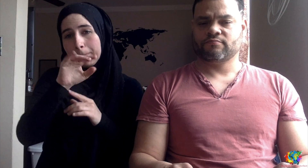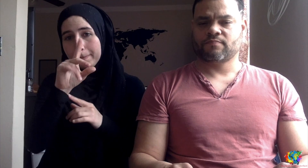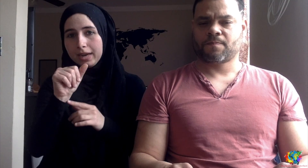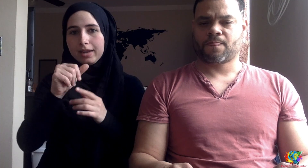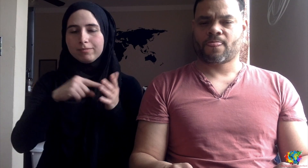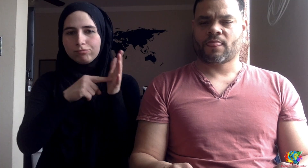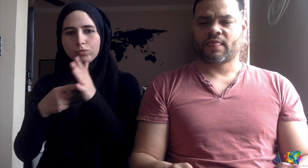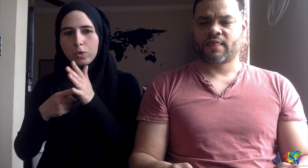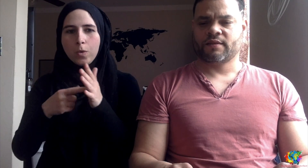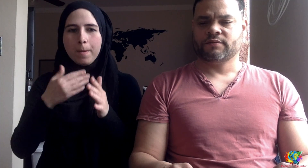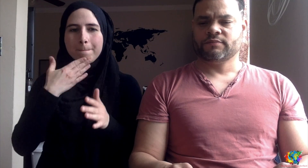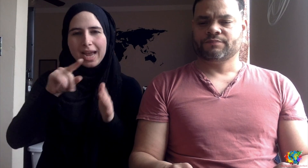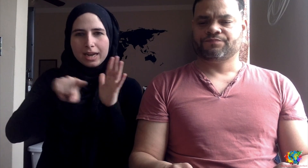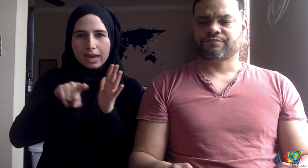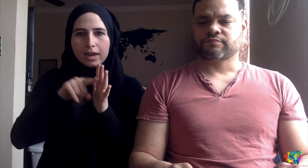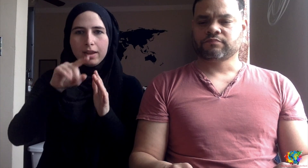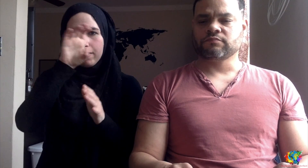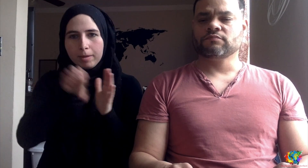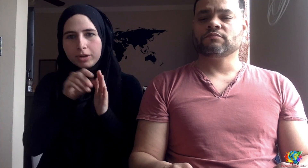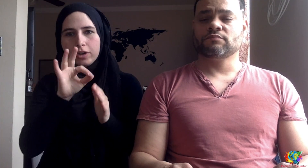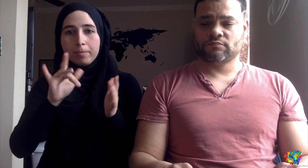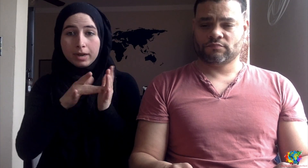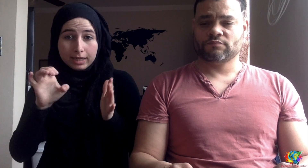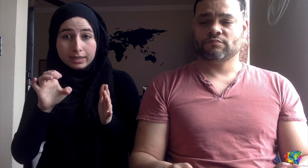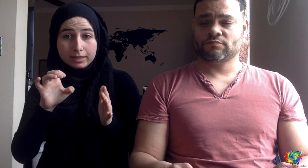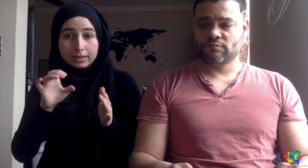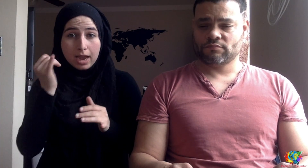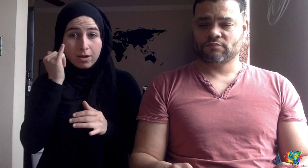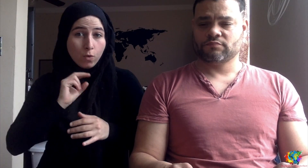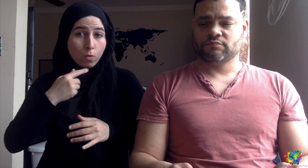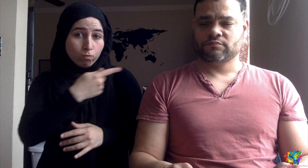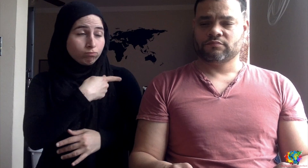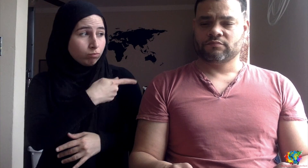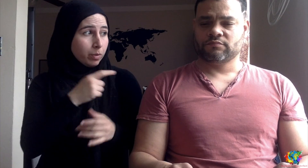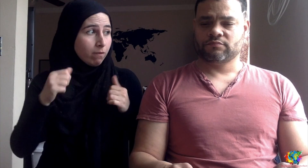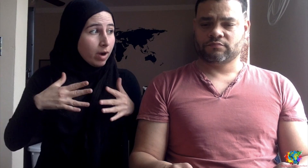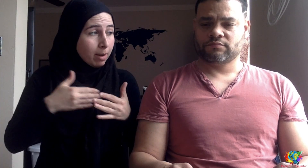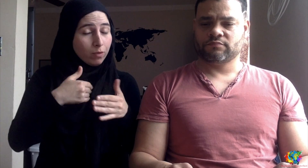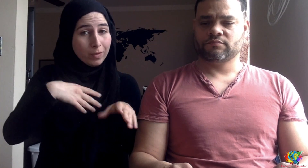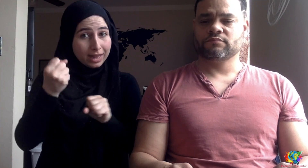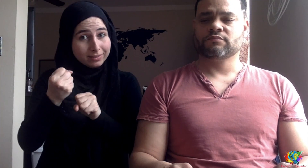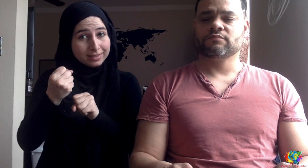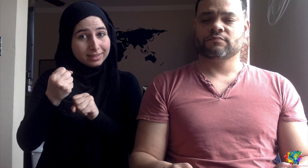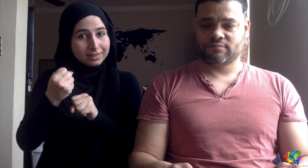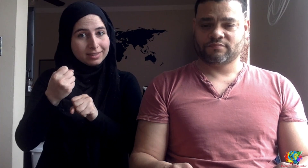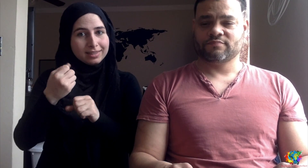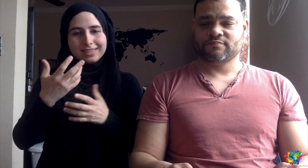Zee: The media shows bad, negative images of Middle East Zee: So were we afraid before we left?